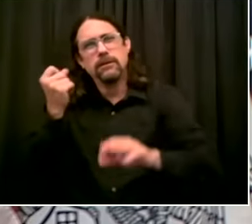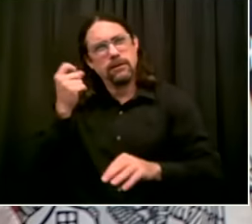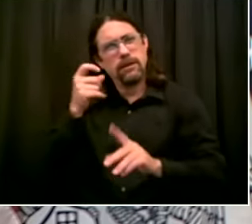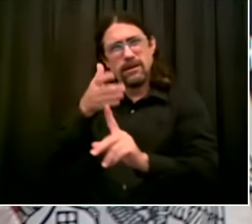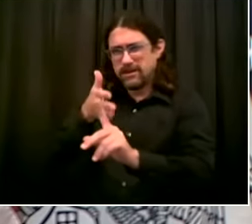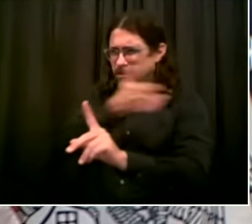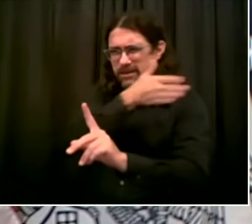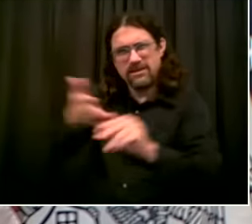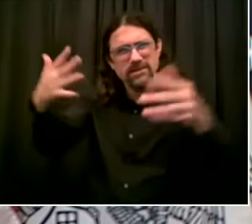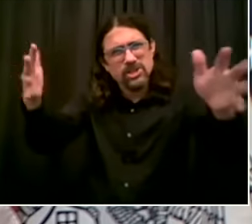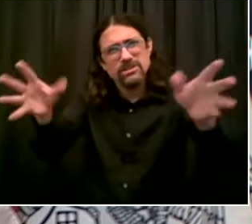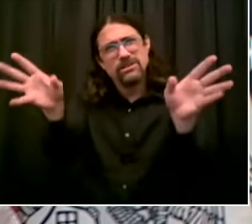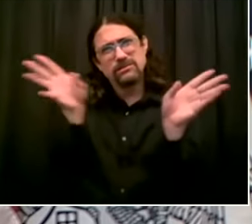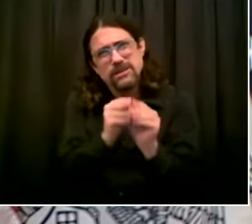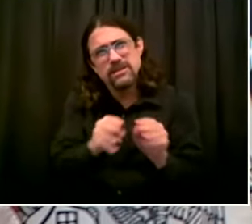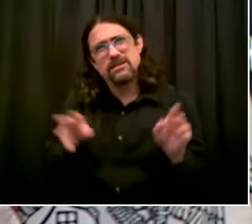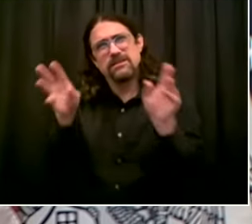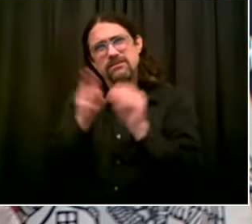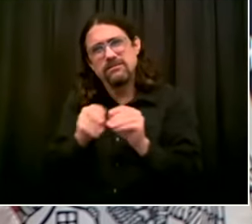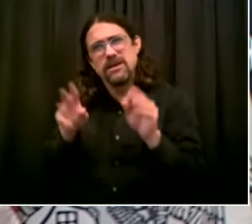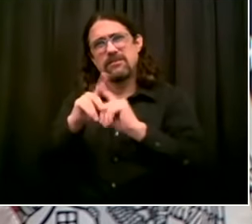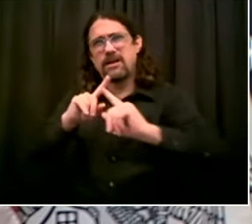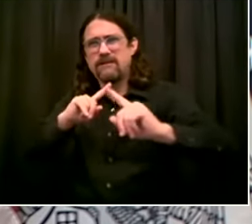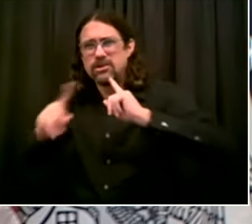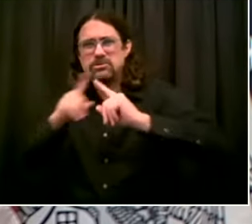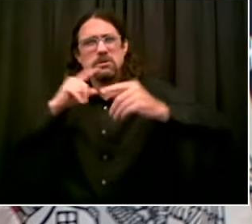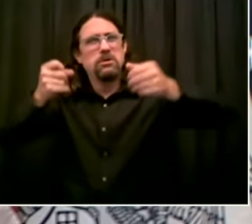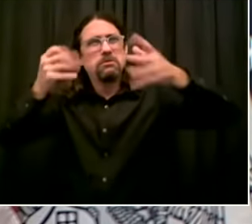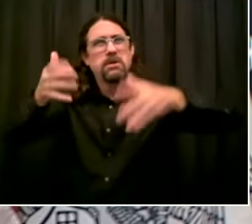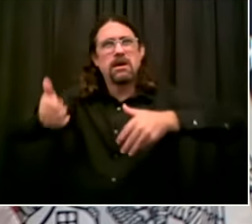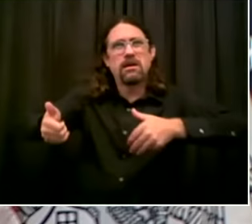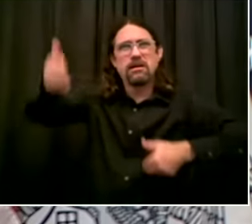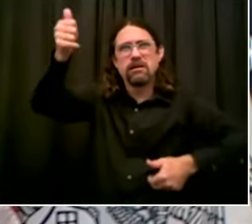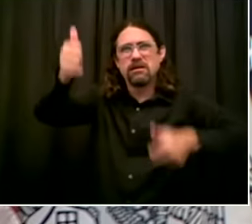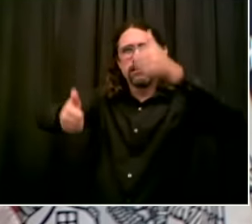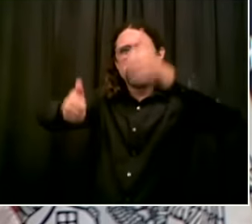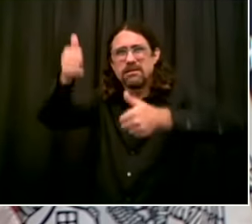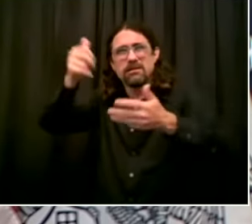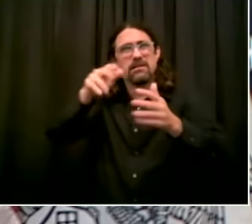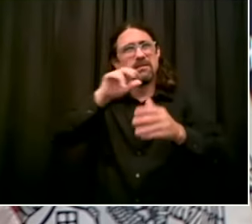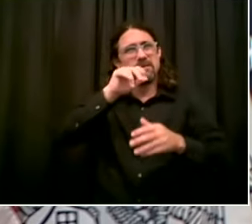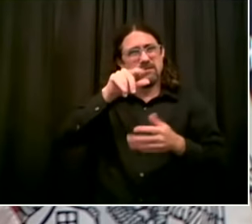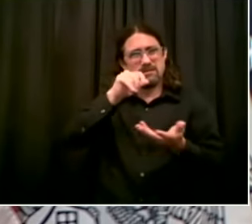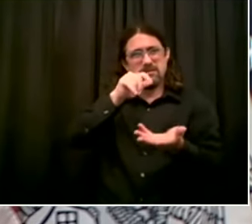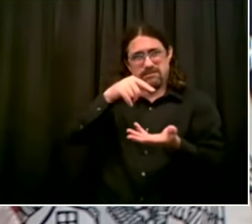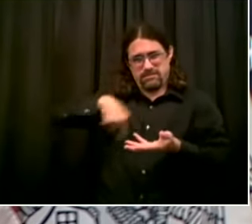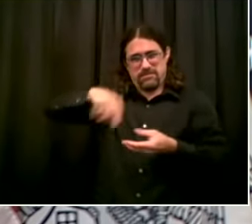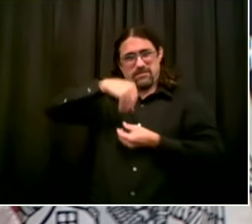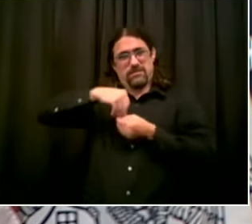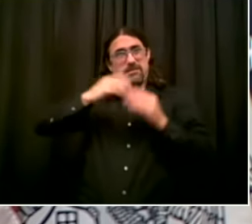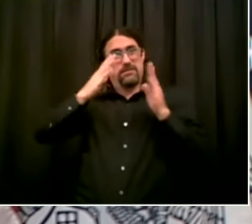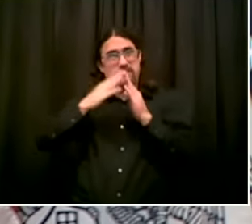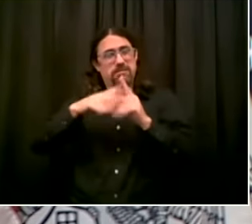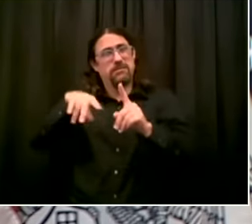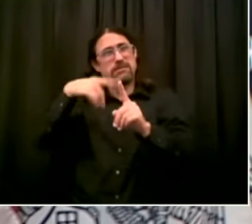I AM HONESTLY NOT UP TO DAE T ONTH E SPECIFICS AND IF IT IS SOMETHING WE